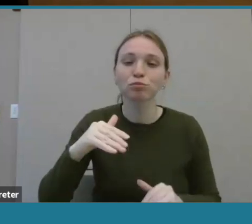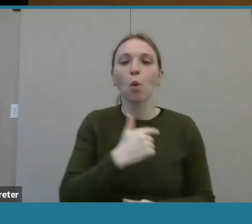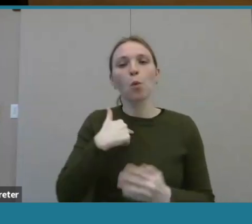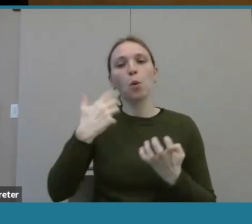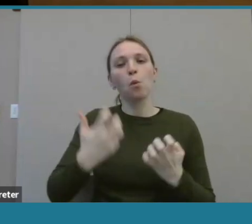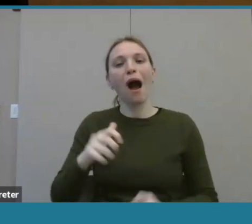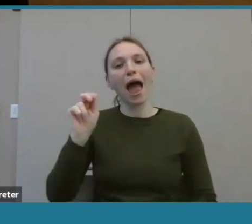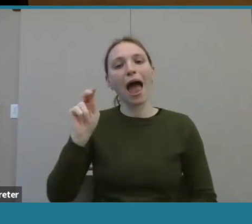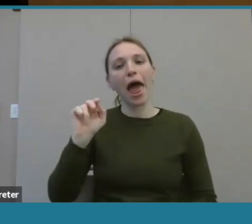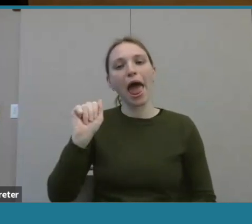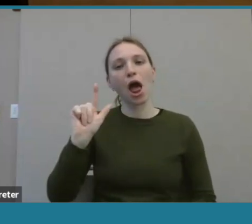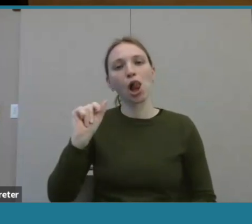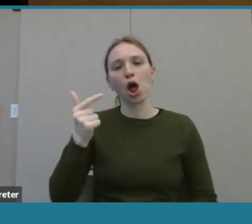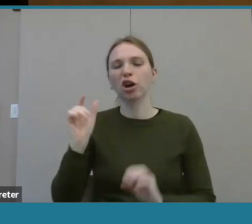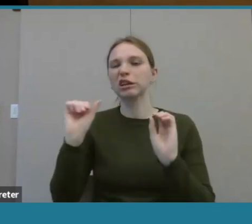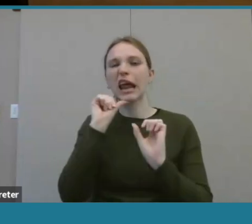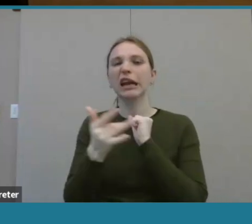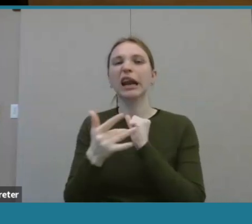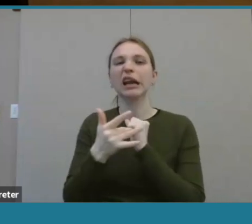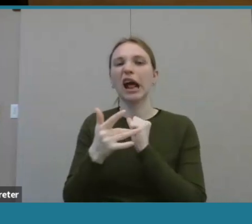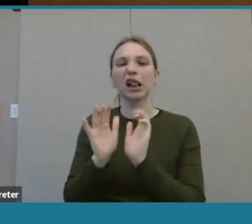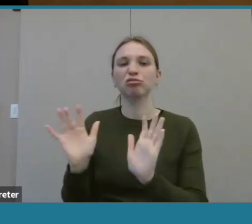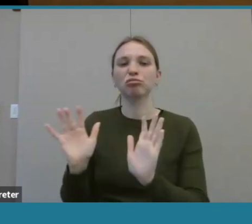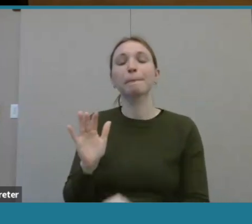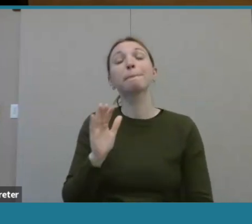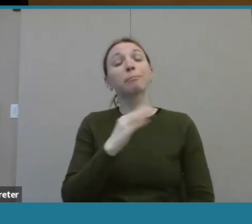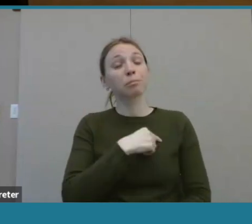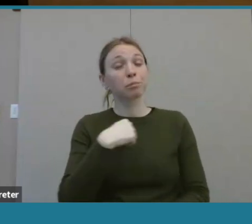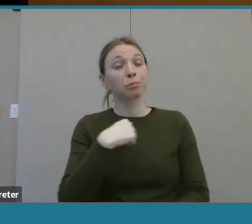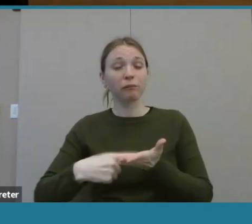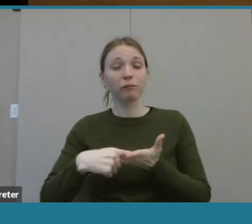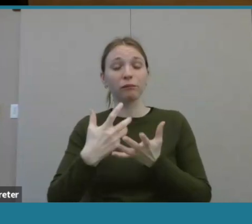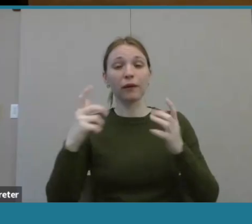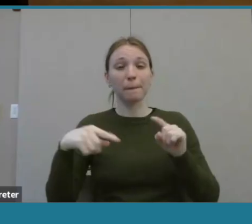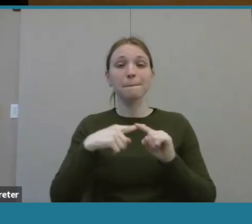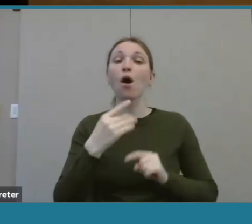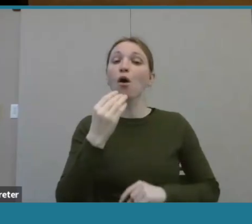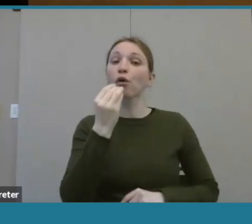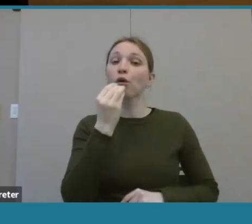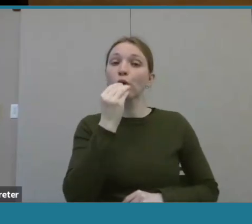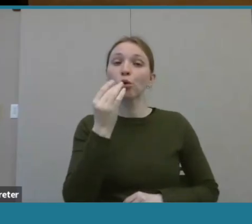And we talked about how food preferences, where that— I have one of our speech from